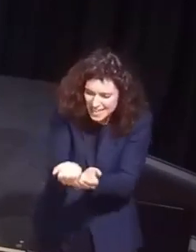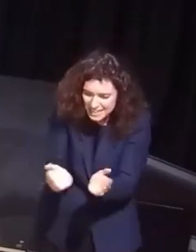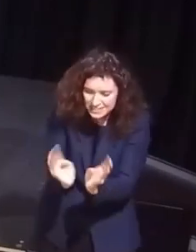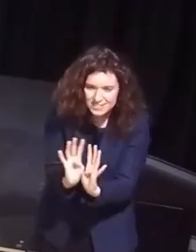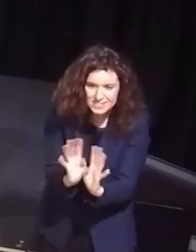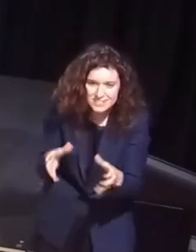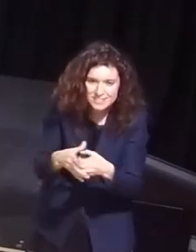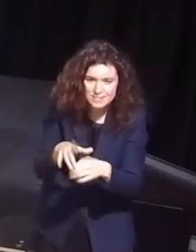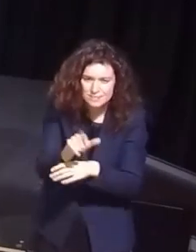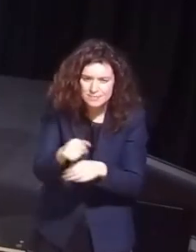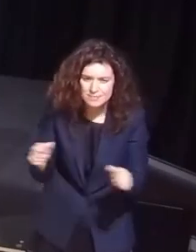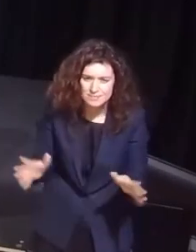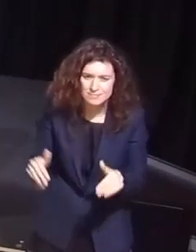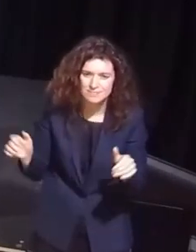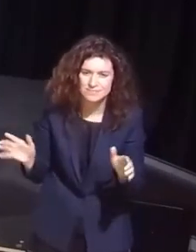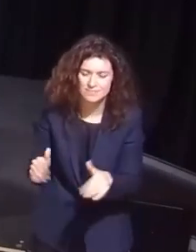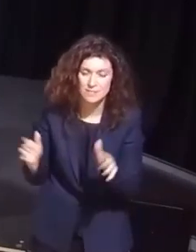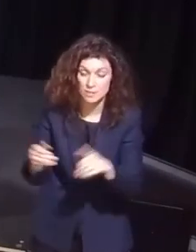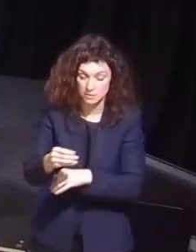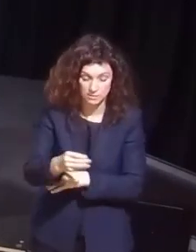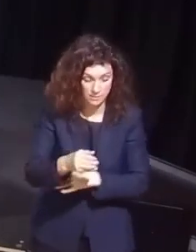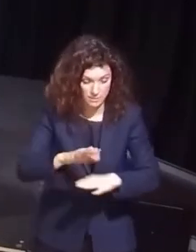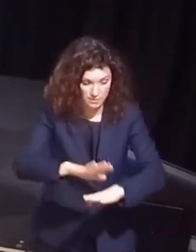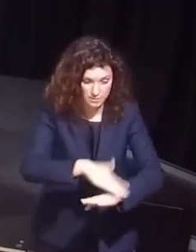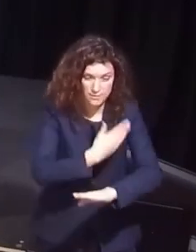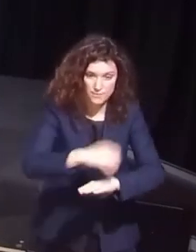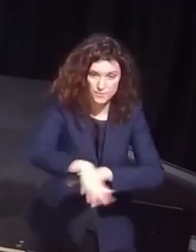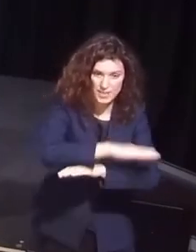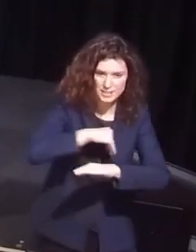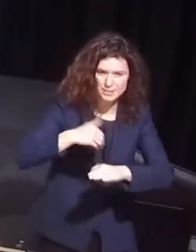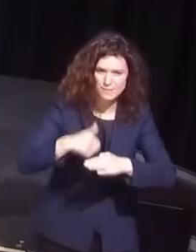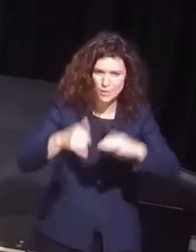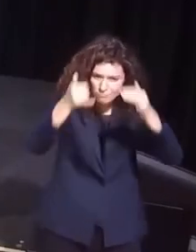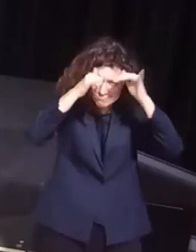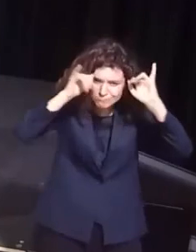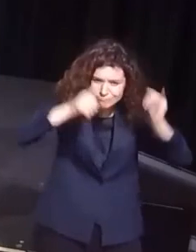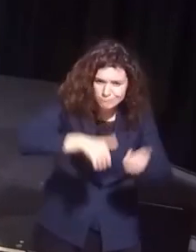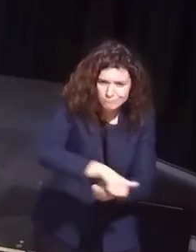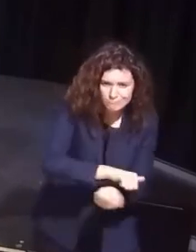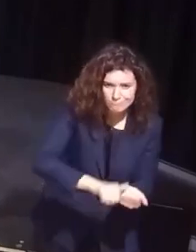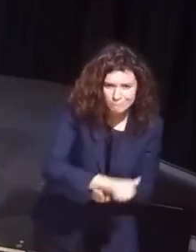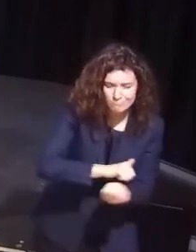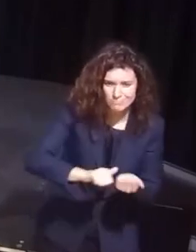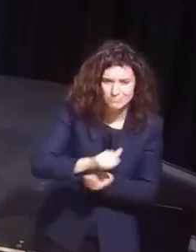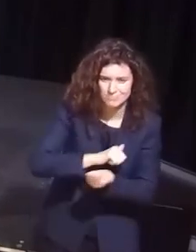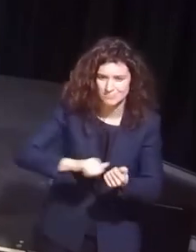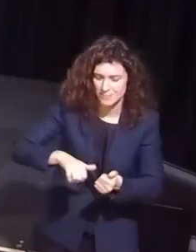The fields are full of ripening wheat. The banks are white with meadowsweet. And searching closer to the ground,